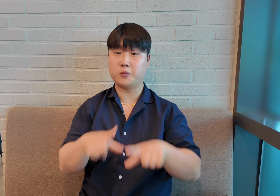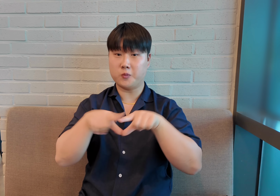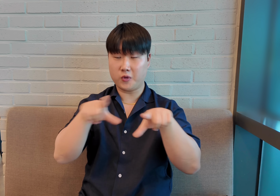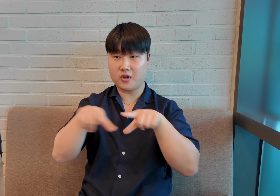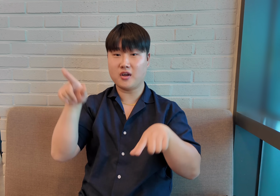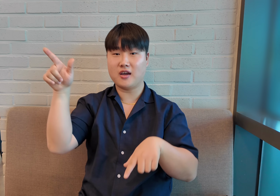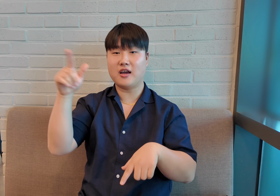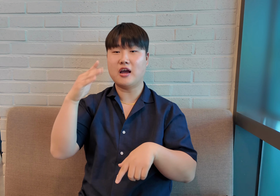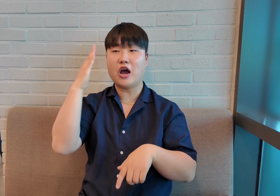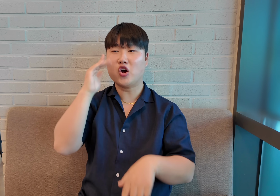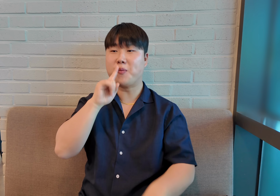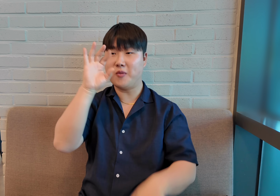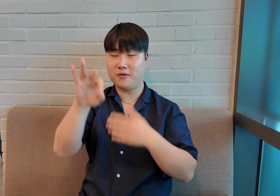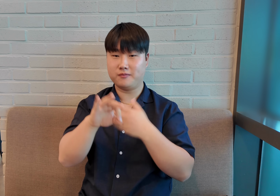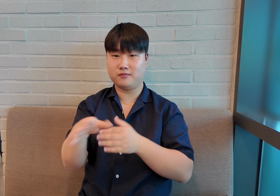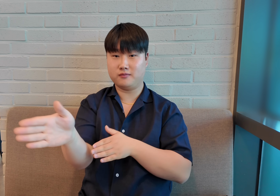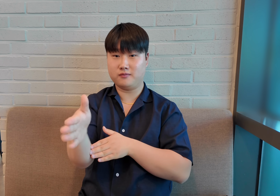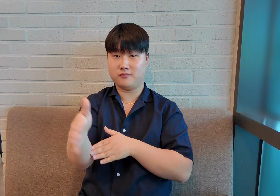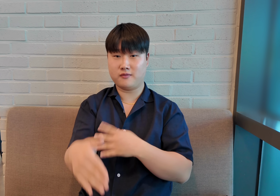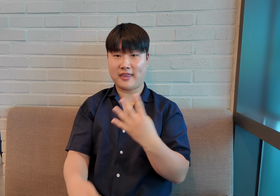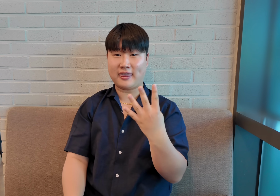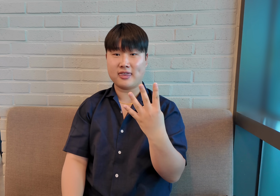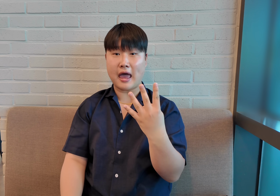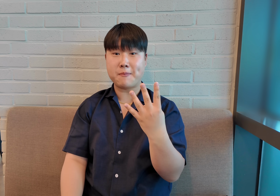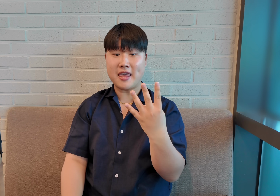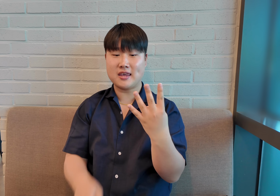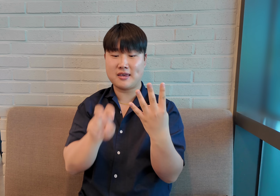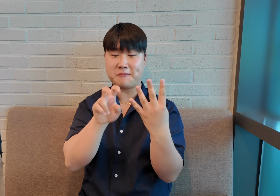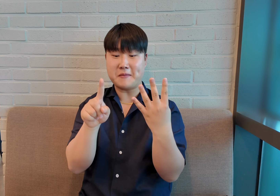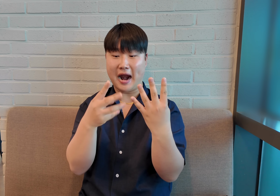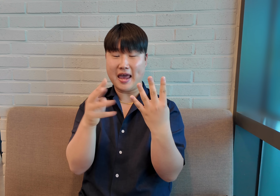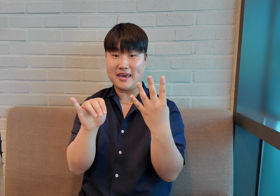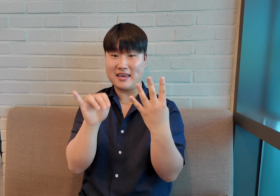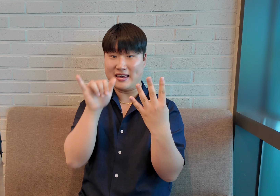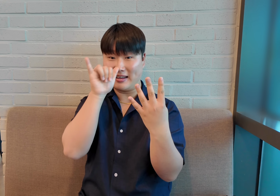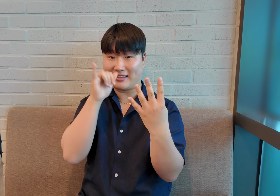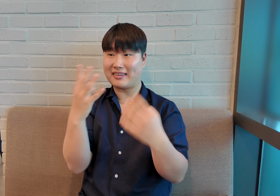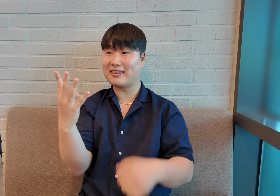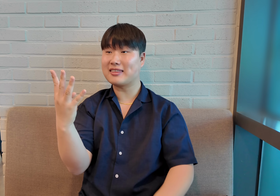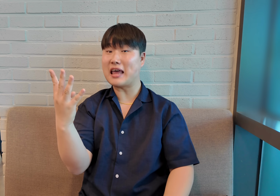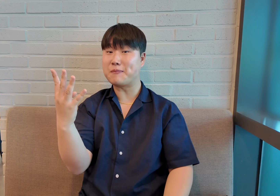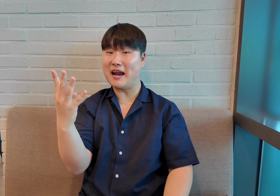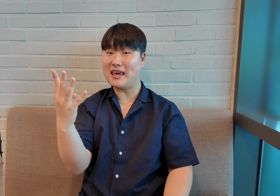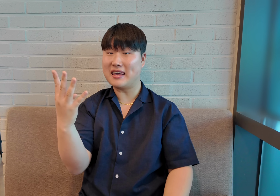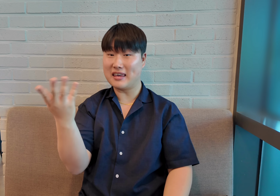In Korean, it is said to be '4 fish.'